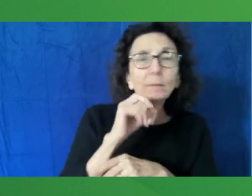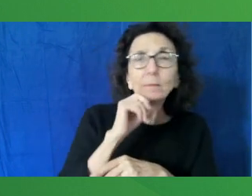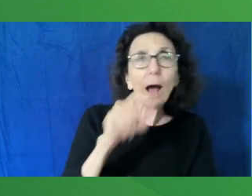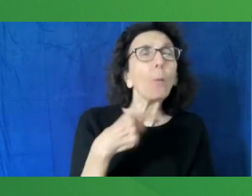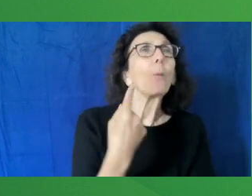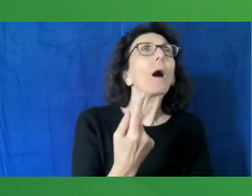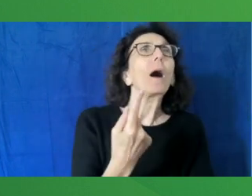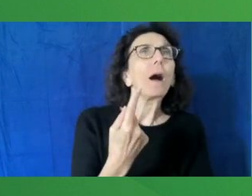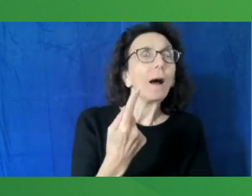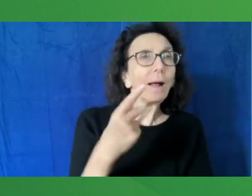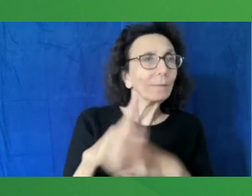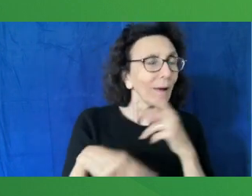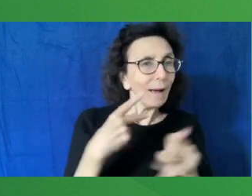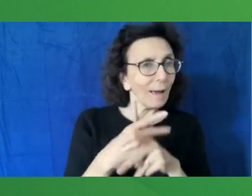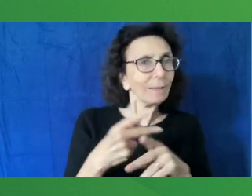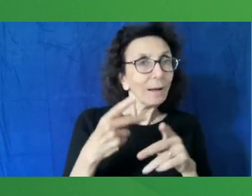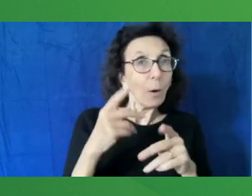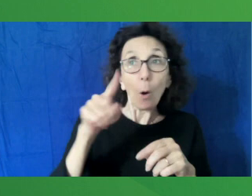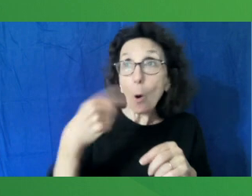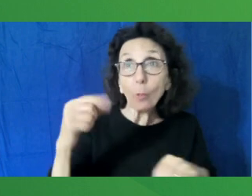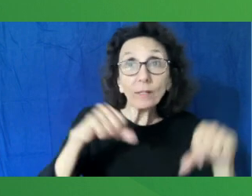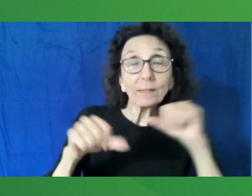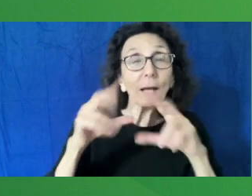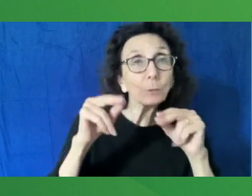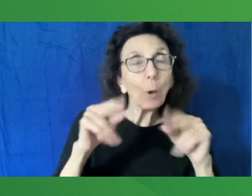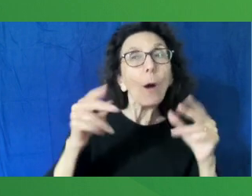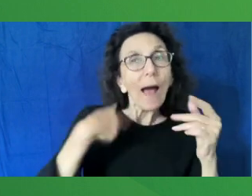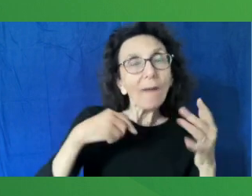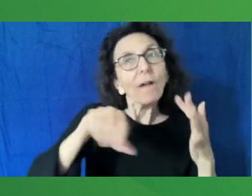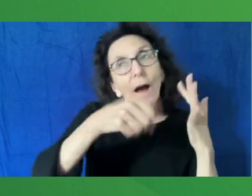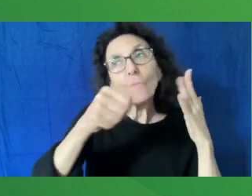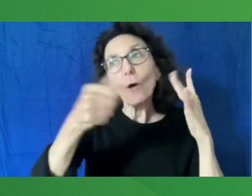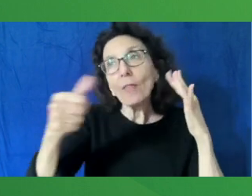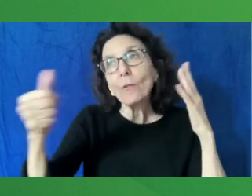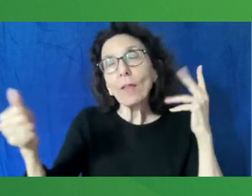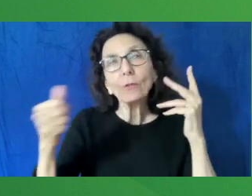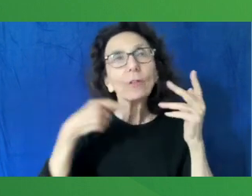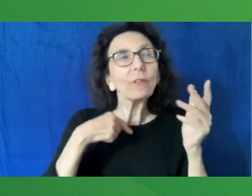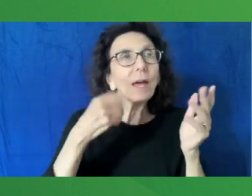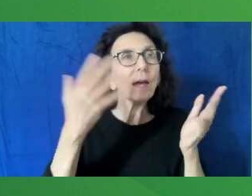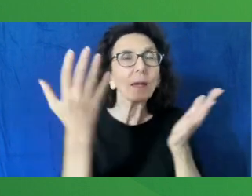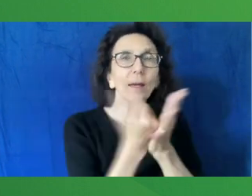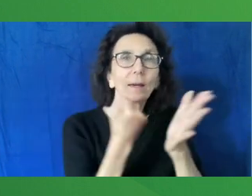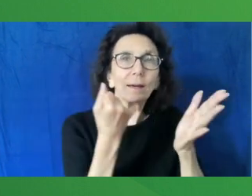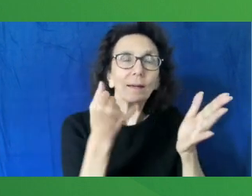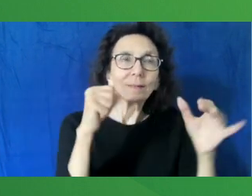and engineers per se, but use science and engineering practices such as the firefighter